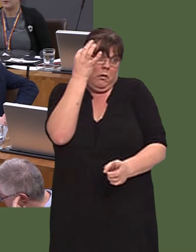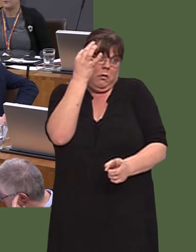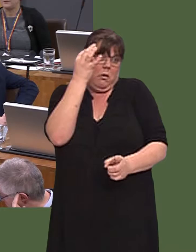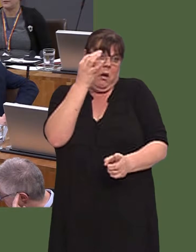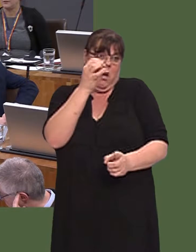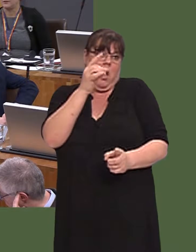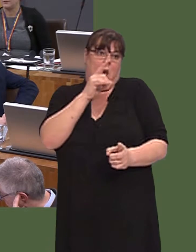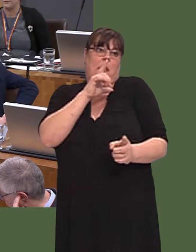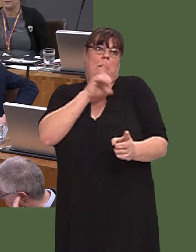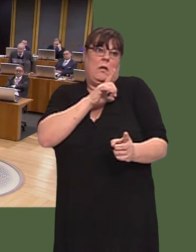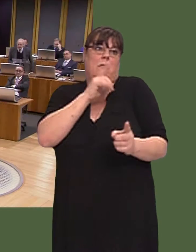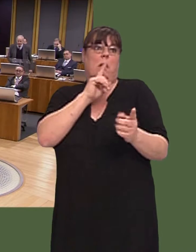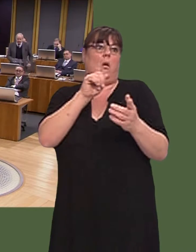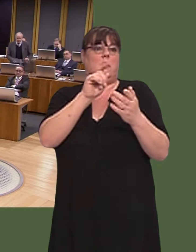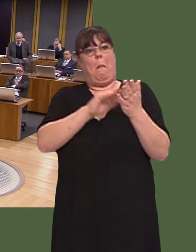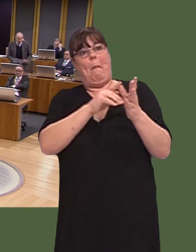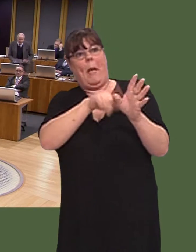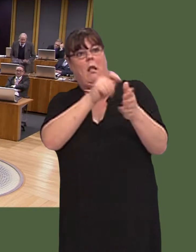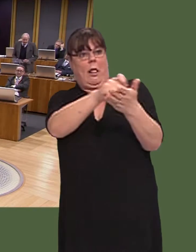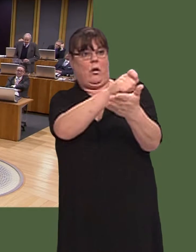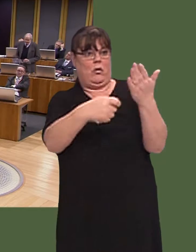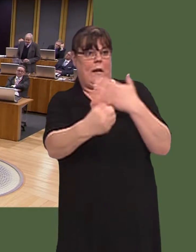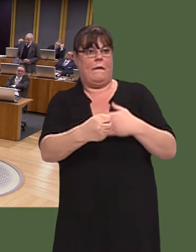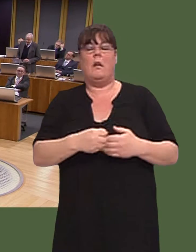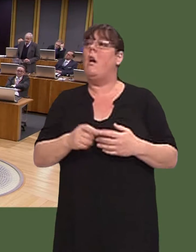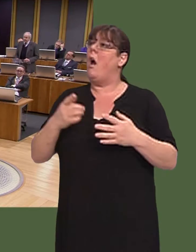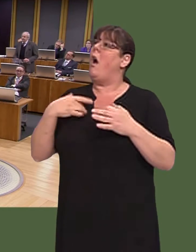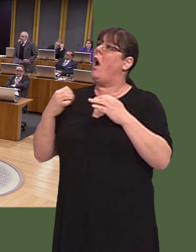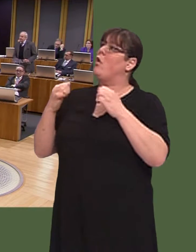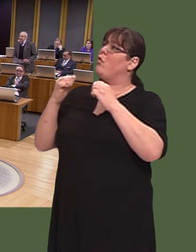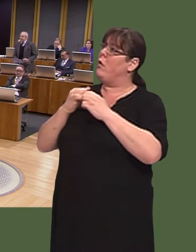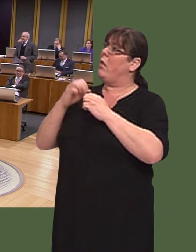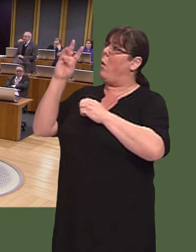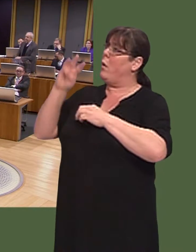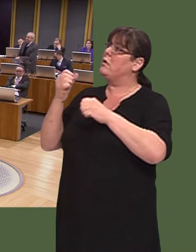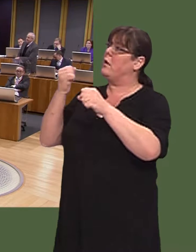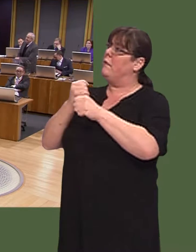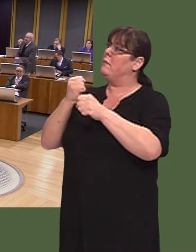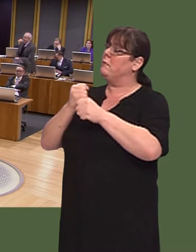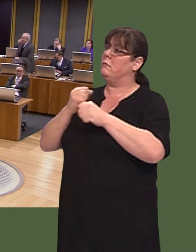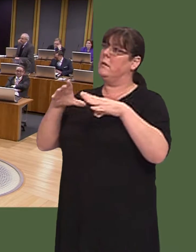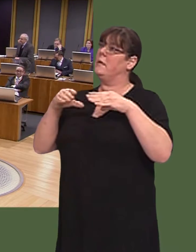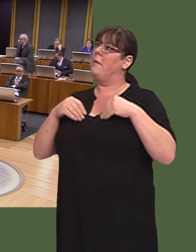in view of the elections coming in May, of course. Neil Hamilton: I agree that that is the constitutional position, but the Welsh Governmentóbecause